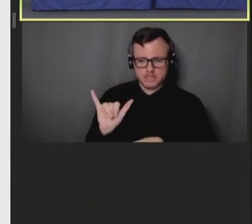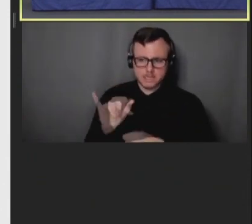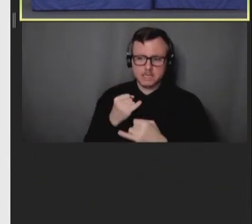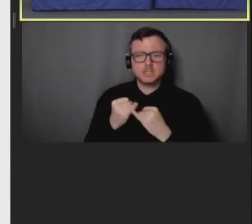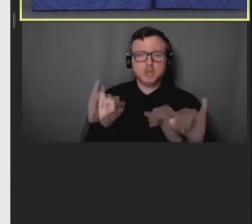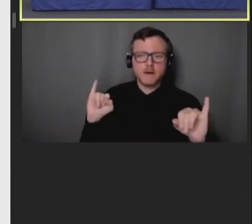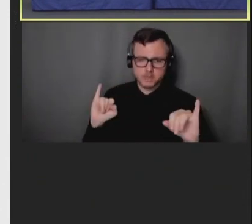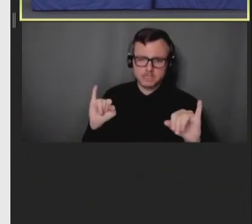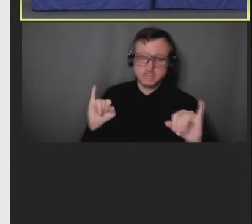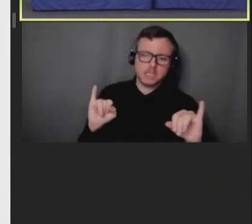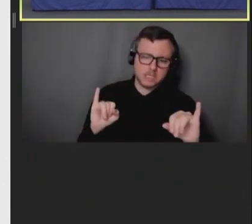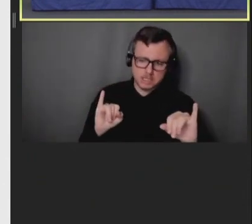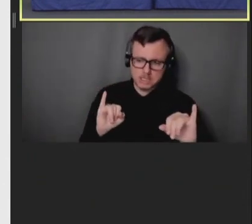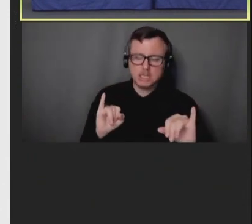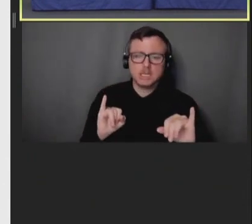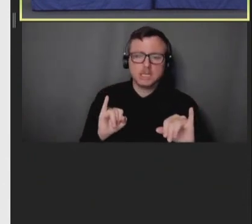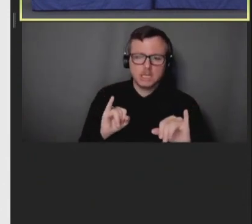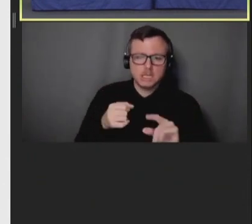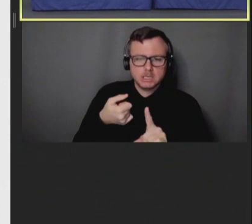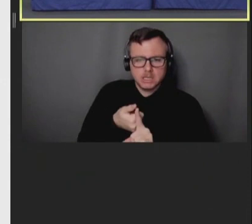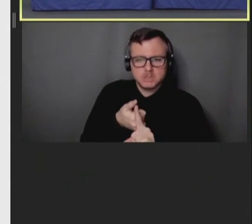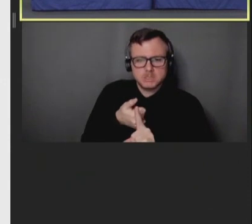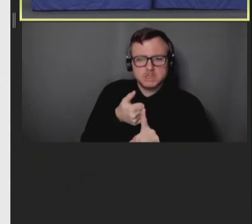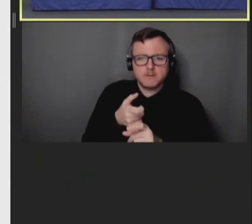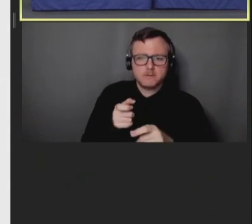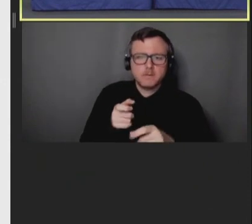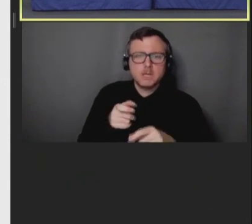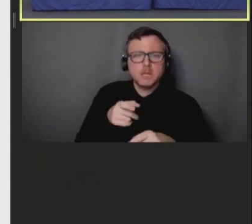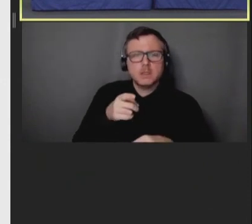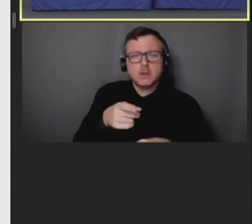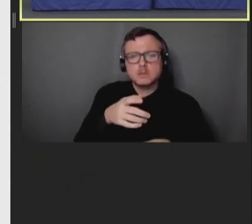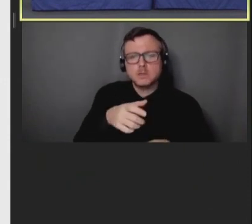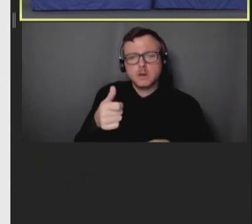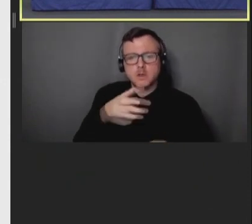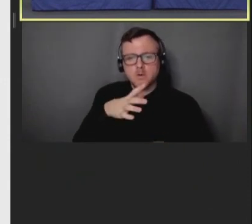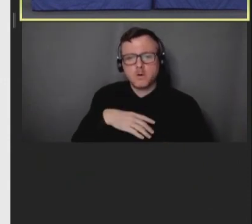Center for Border Health, led by a very dynamic woman who herself was raised by migrant farmers,